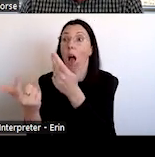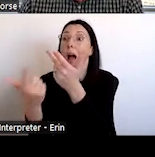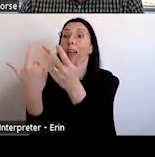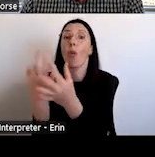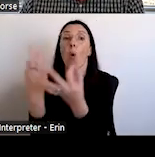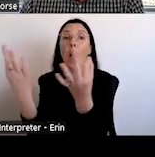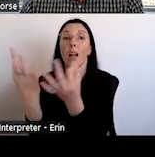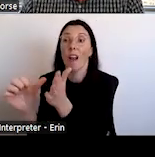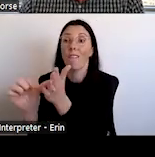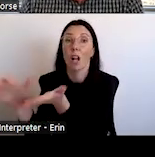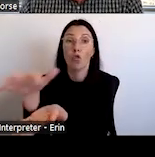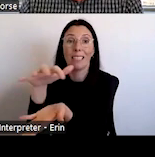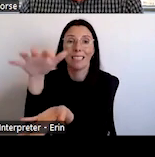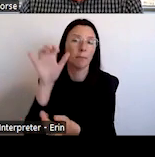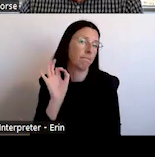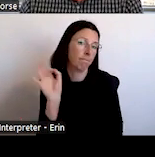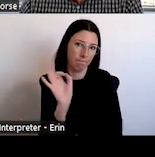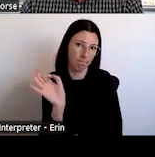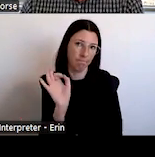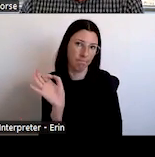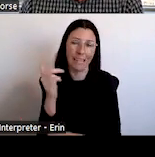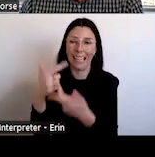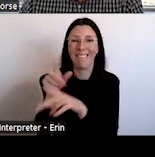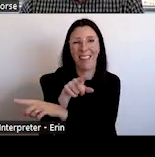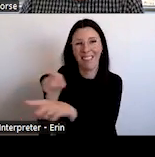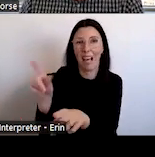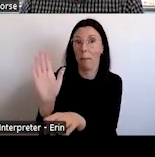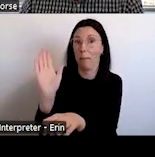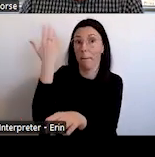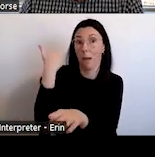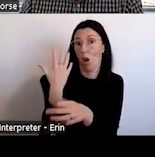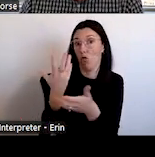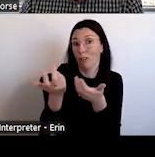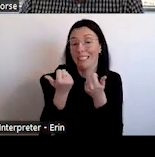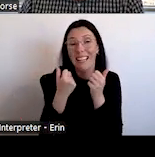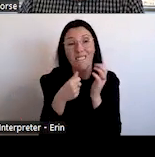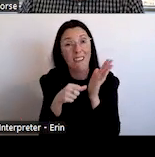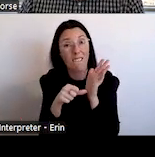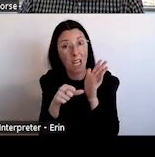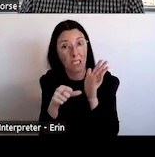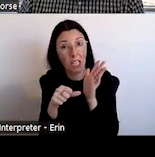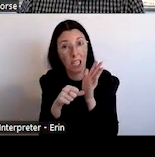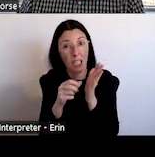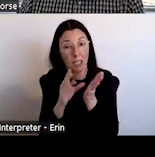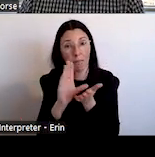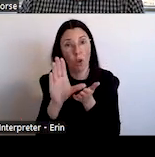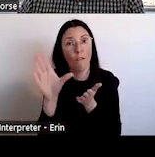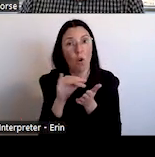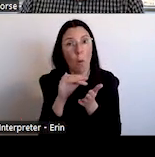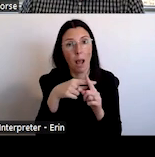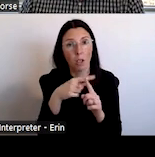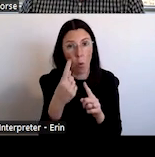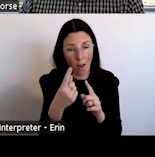that have either received Plus1 funding in 2024/25, or have an annual turnover of